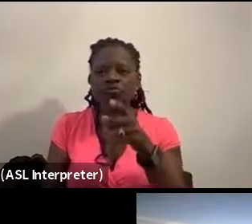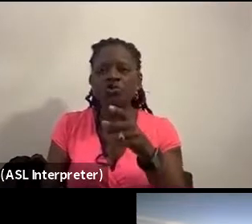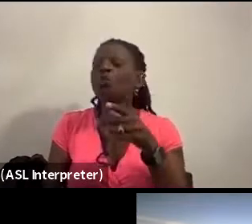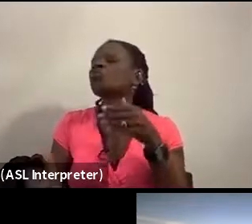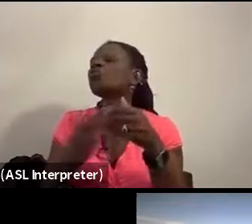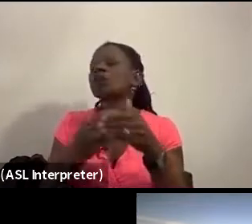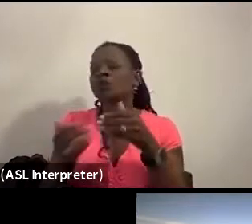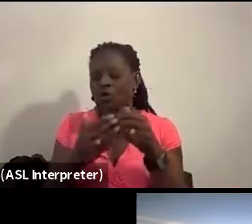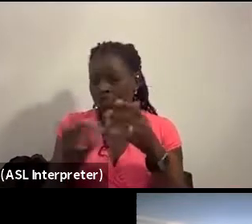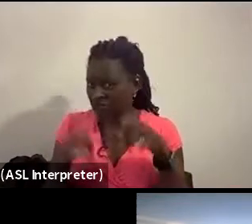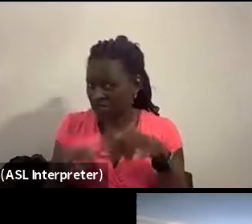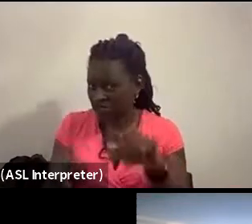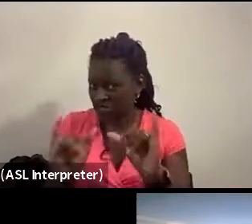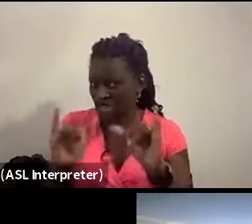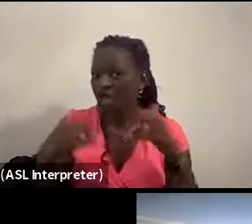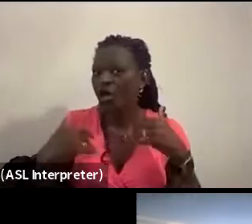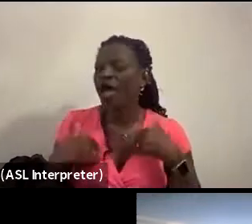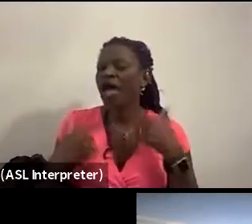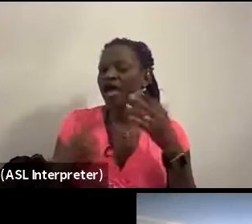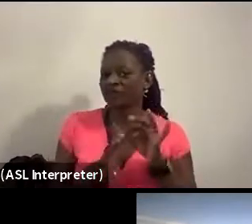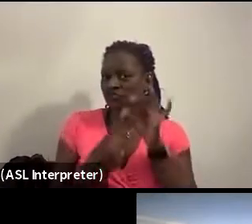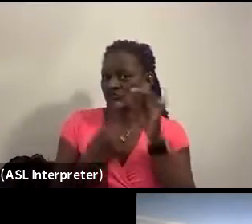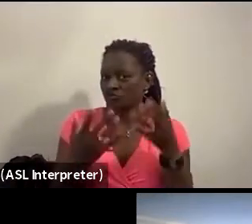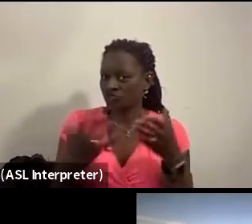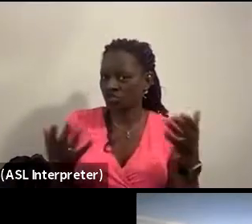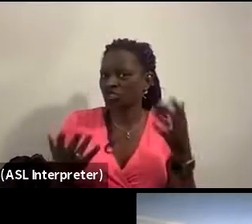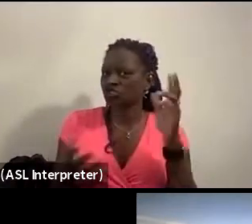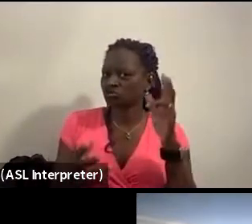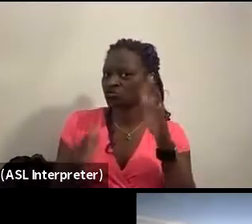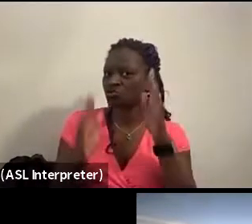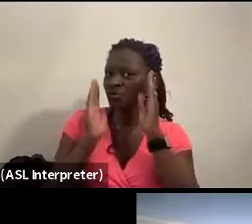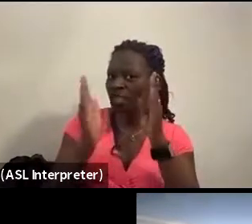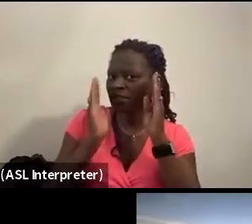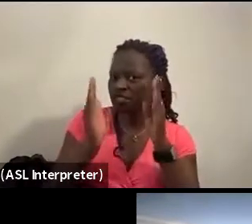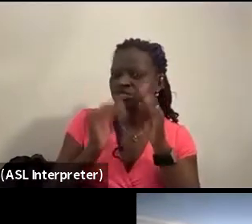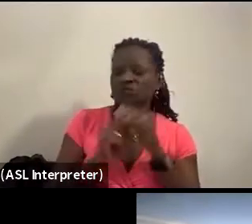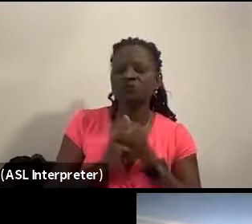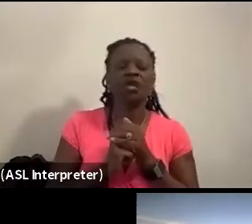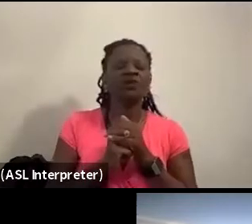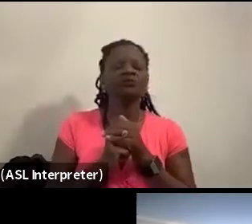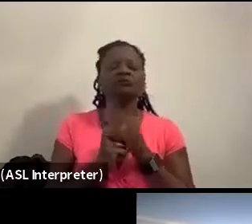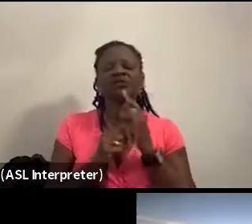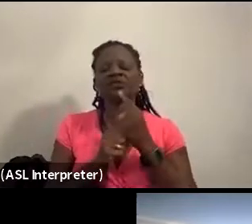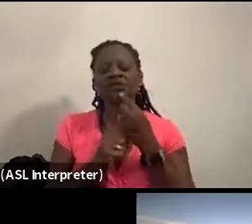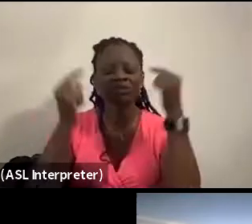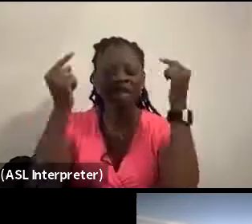And specifically, people should look out for symptoms of headache, difficulty breathing, shortness